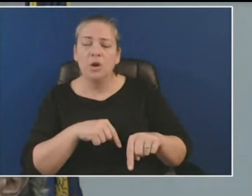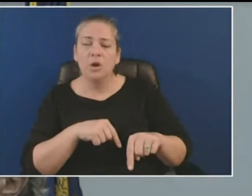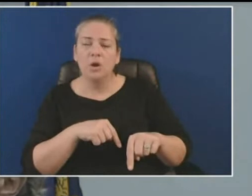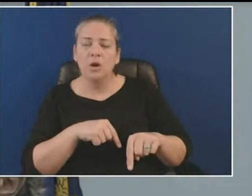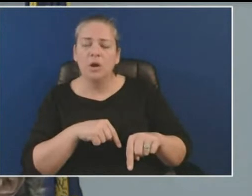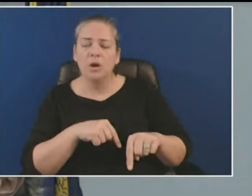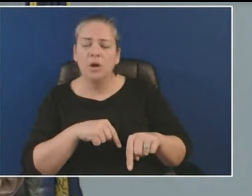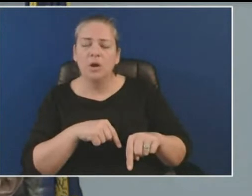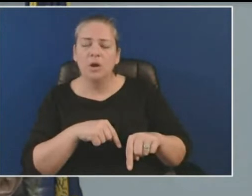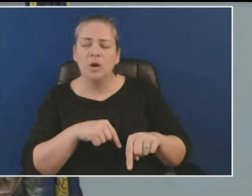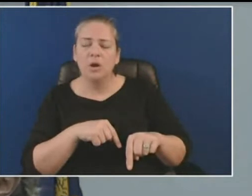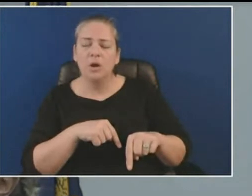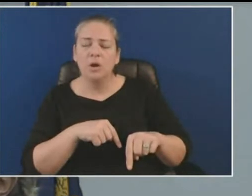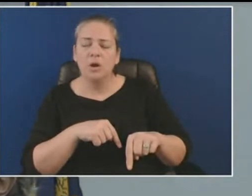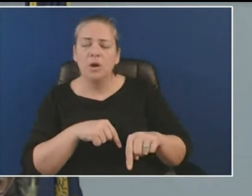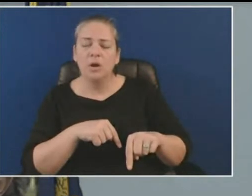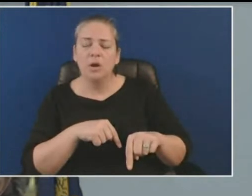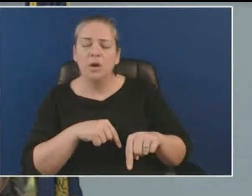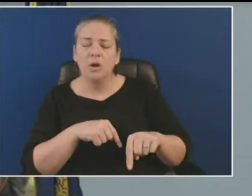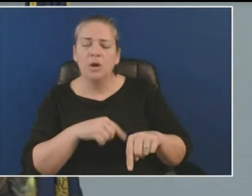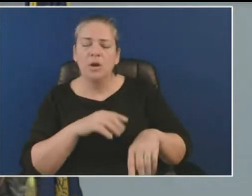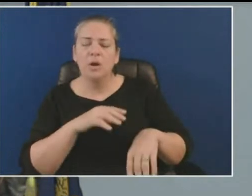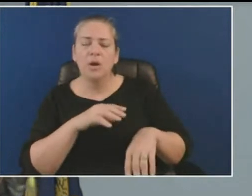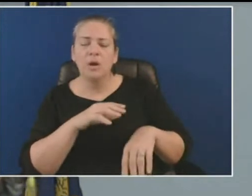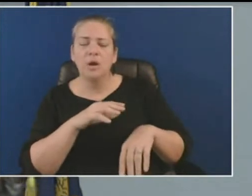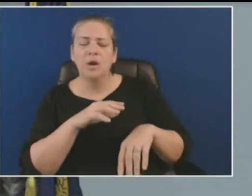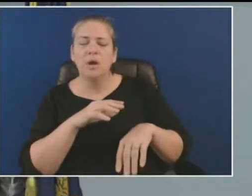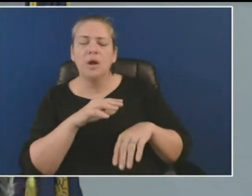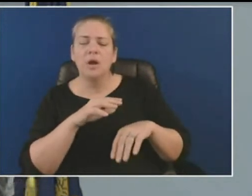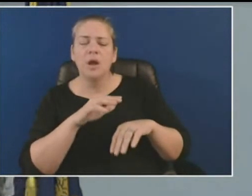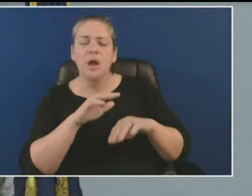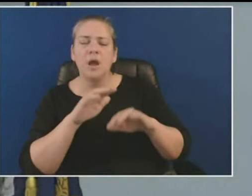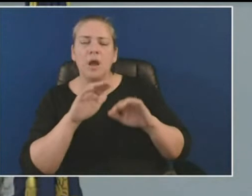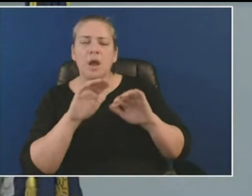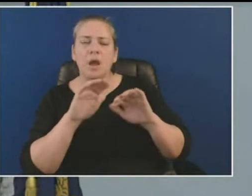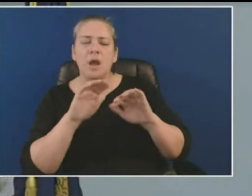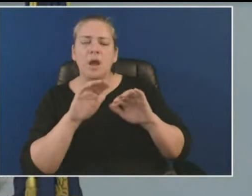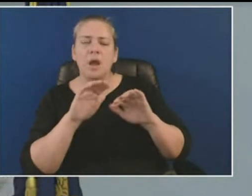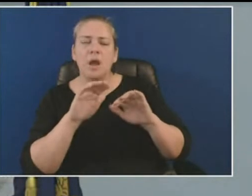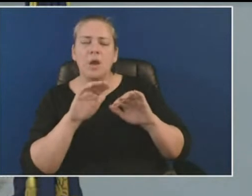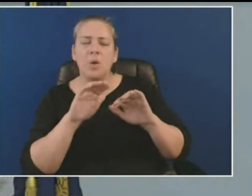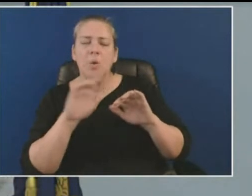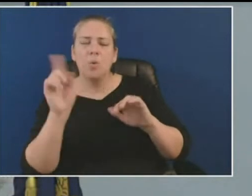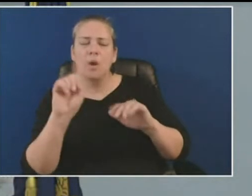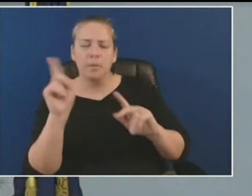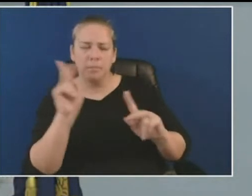a central number or site where people who are looking for someone should contact